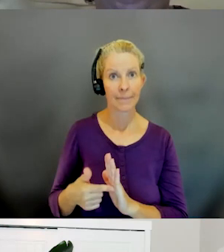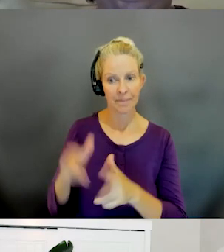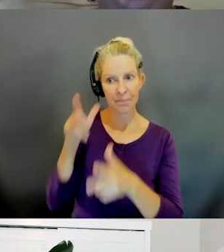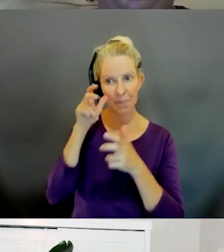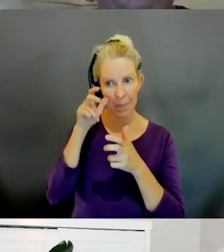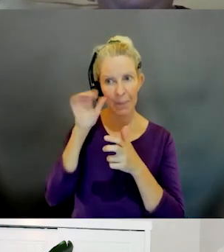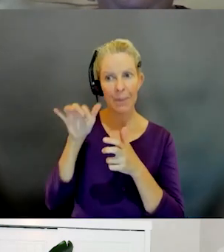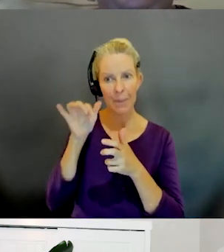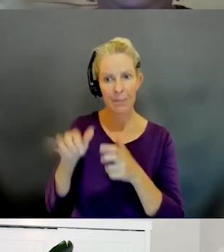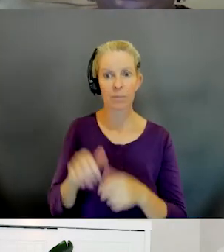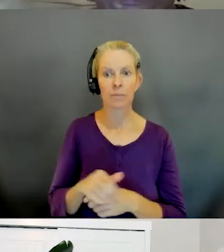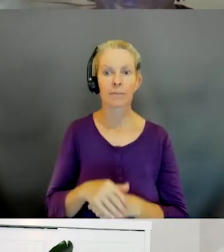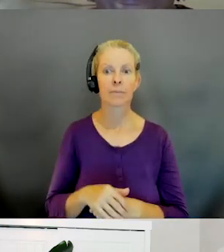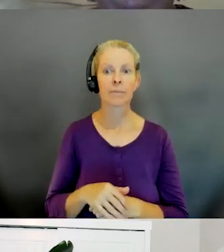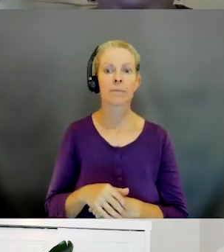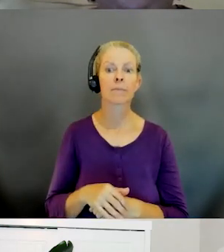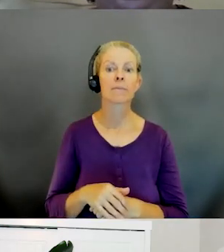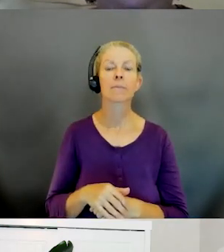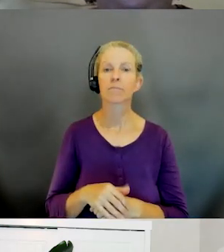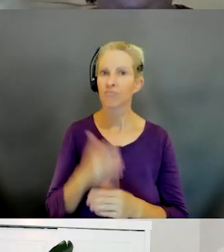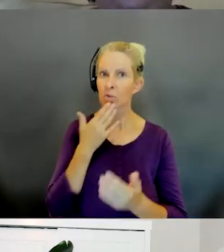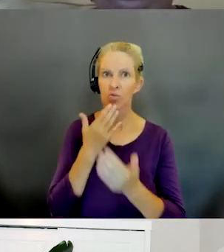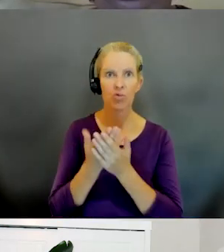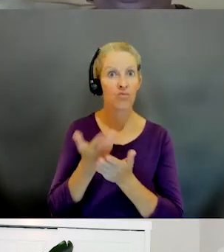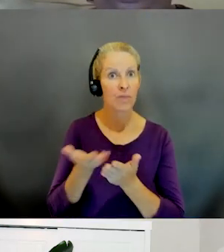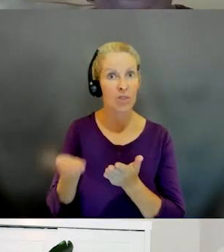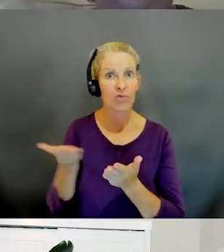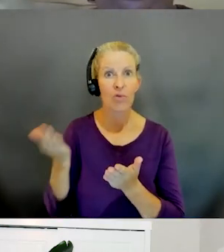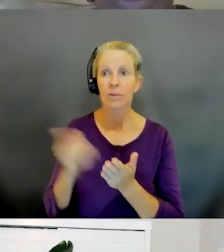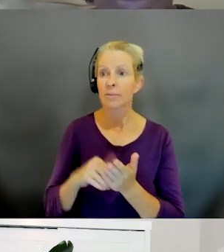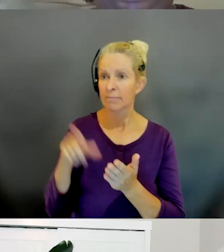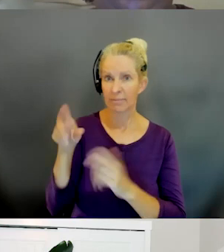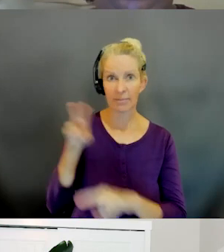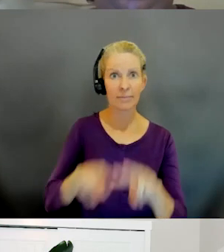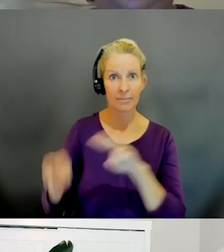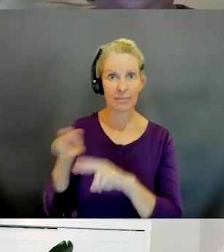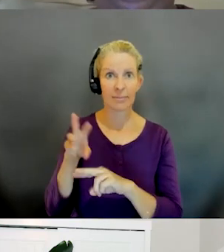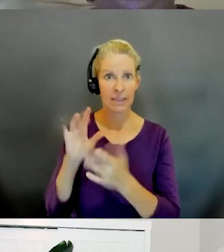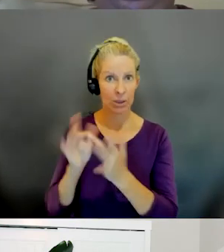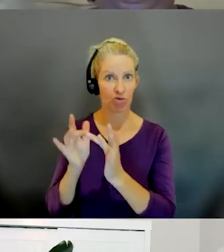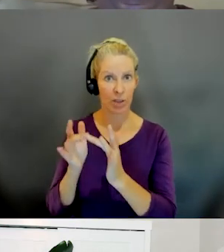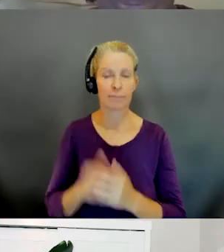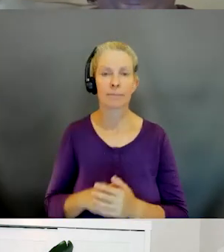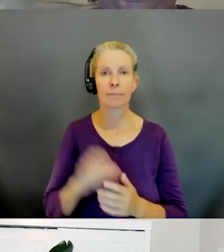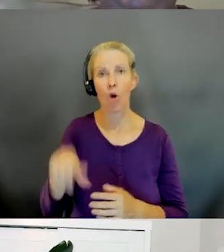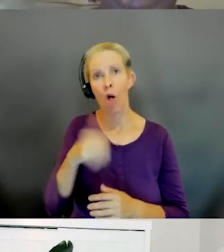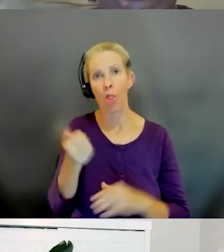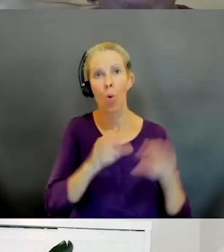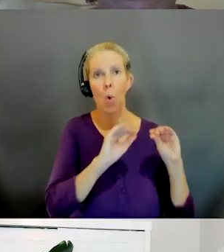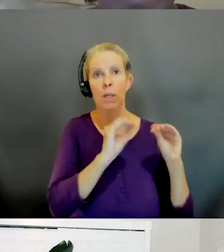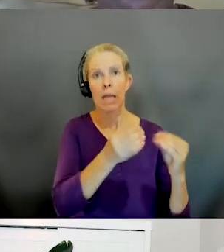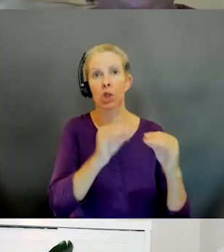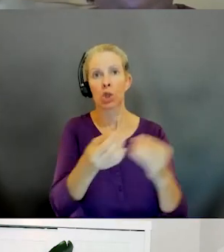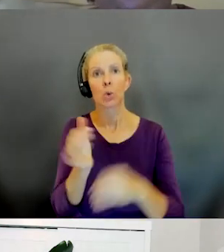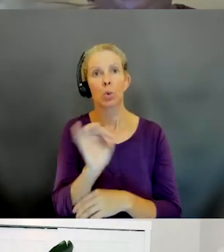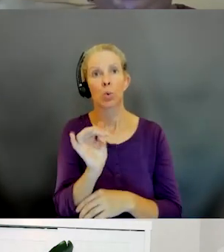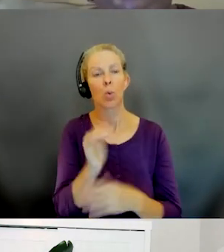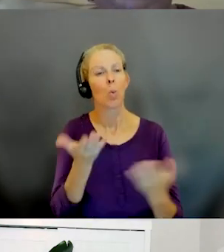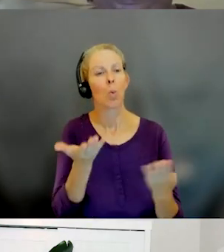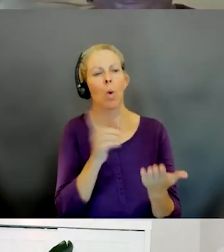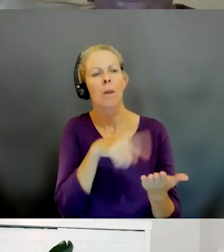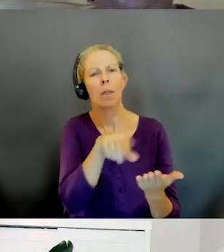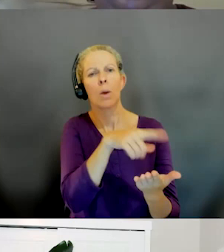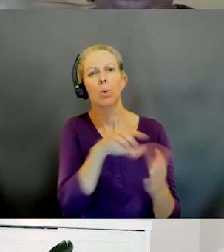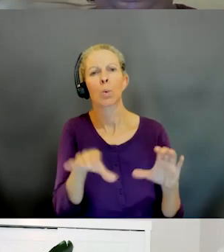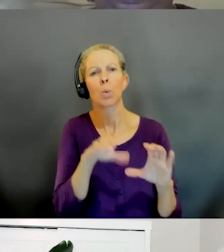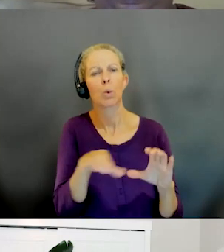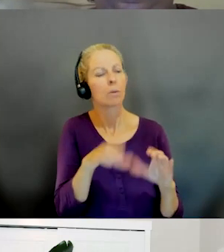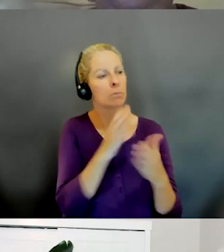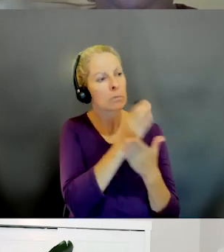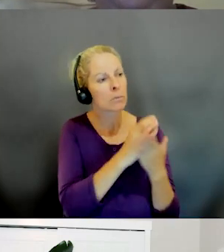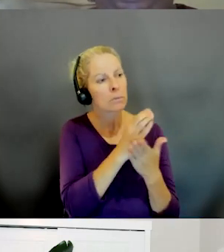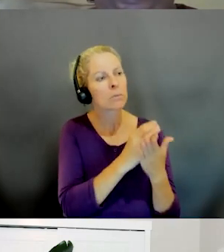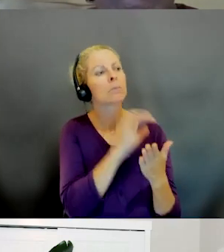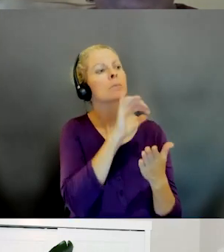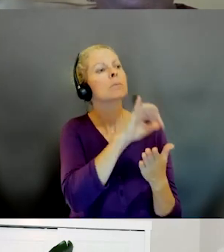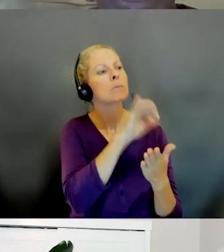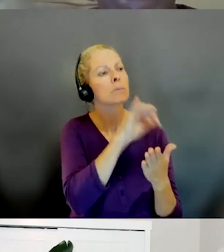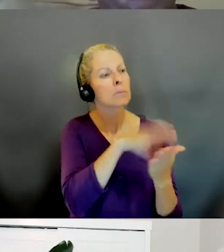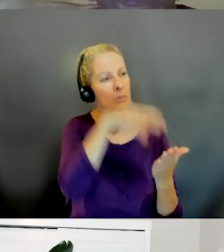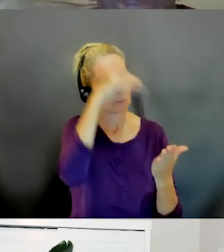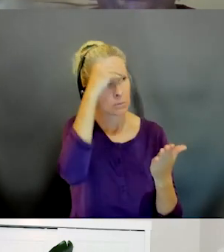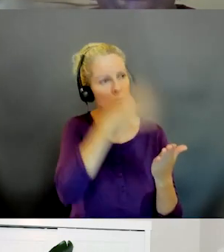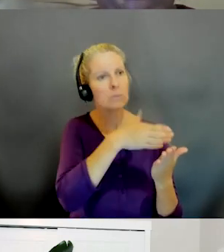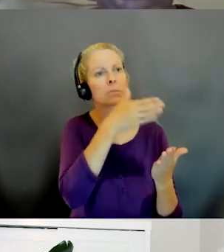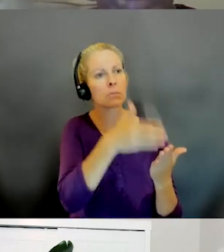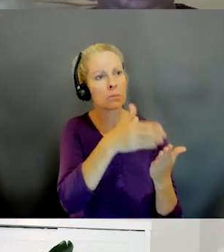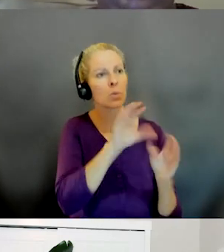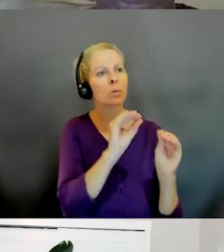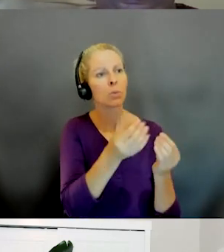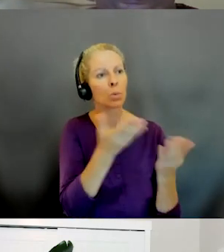that. Look at what other organizations are doing. And in my resources that I will have a my slides,